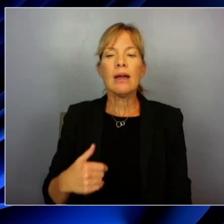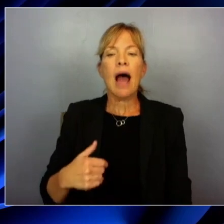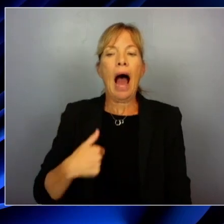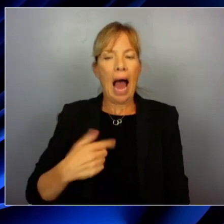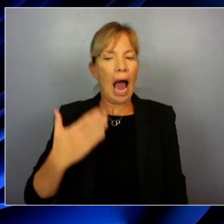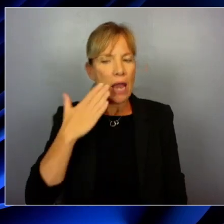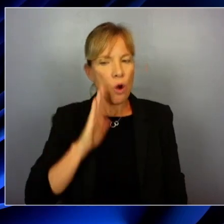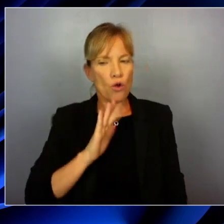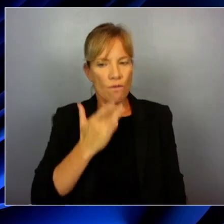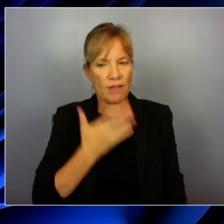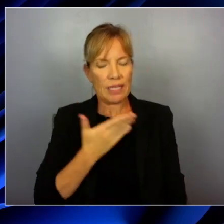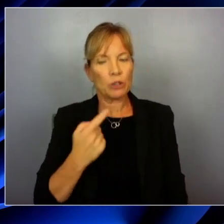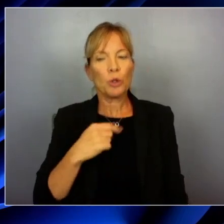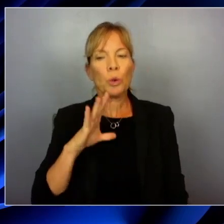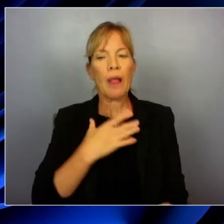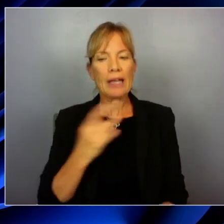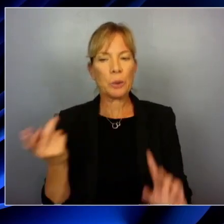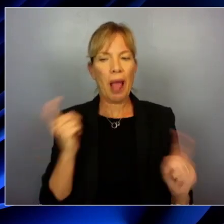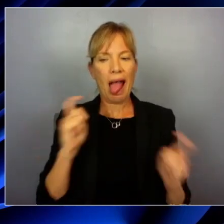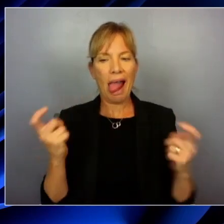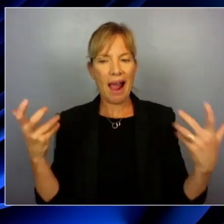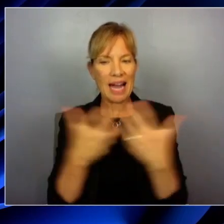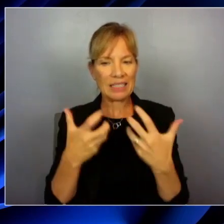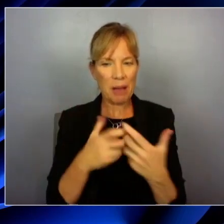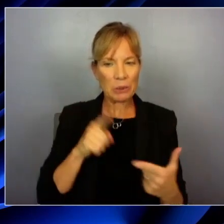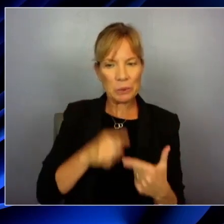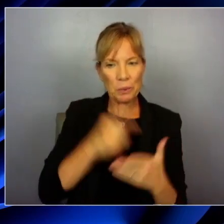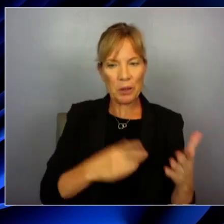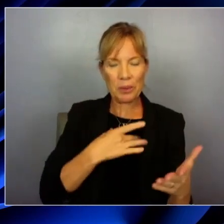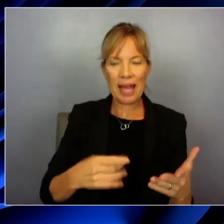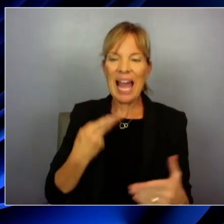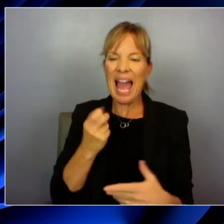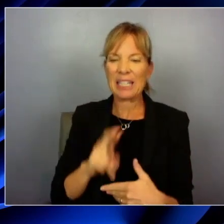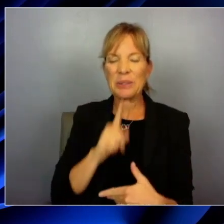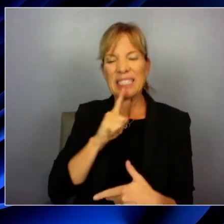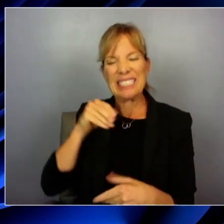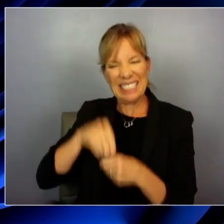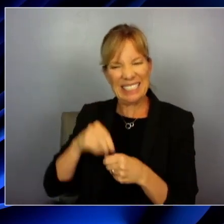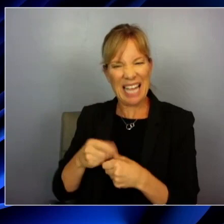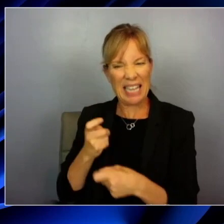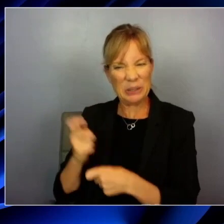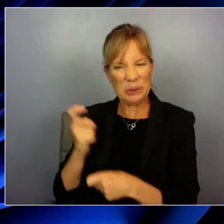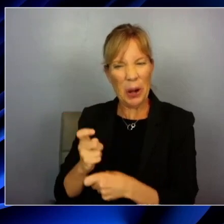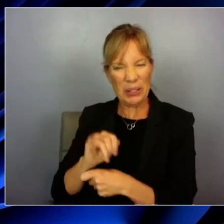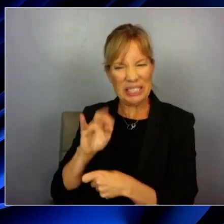do is you like to customize stuff. This is an inside joke Jeremy. I think what Jeremy saying is,